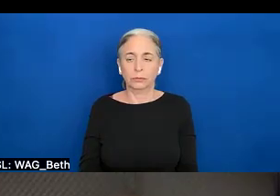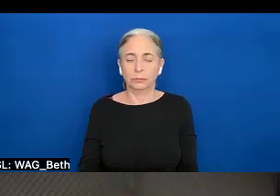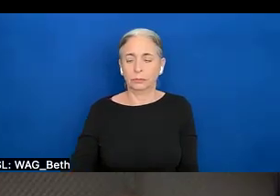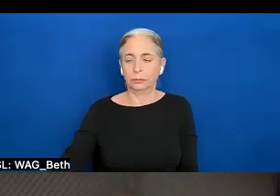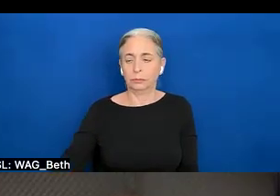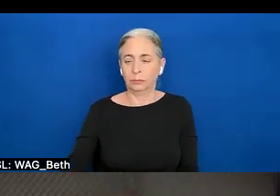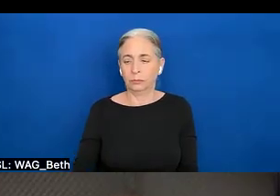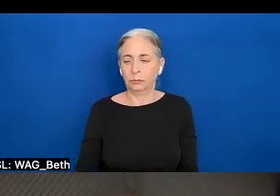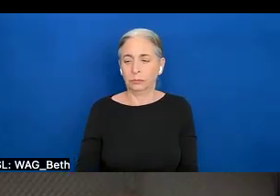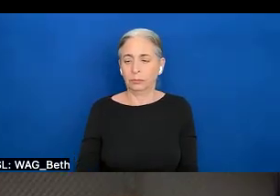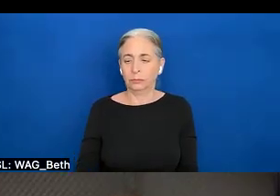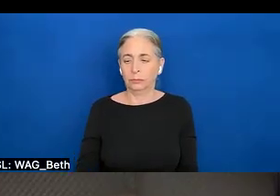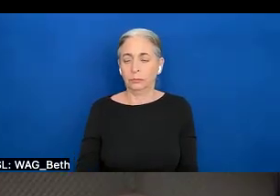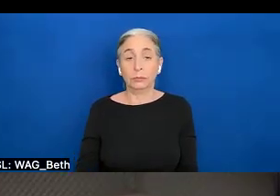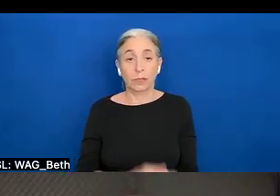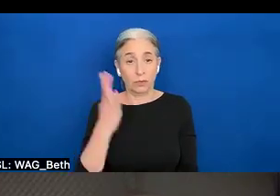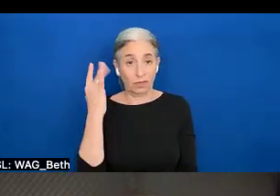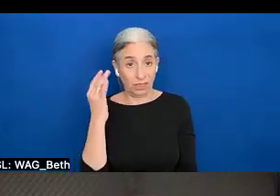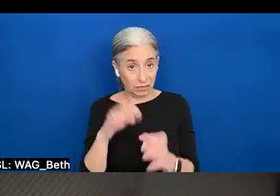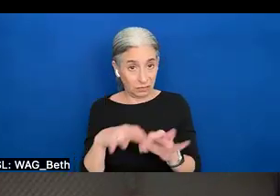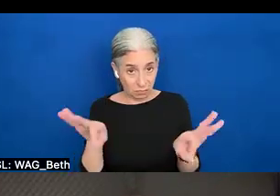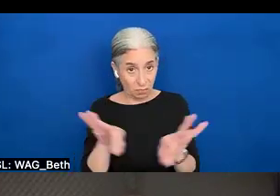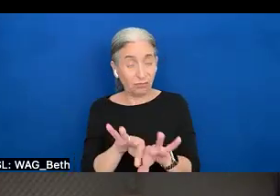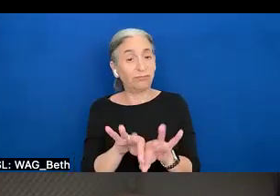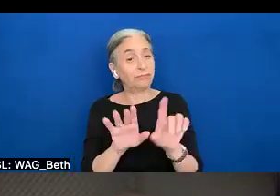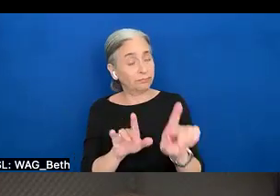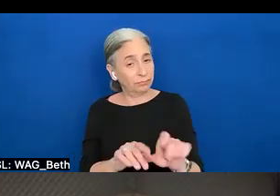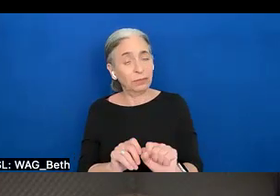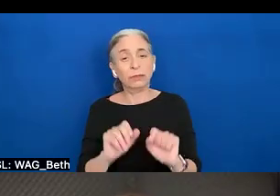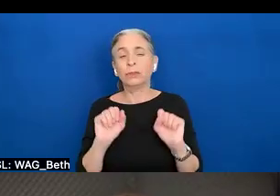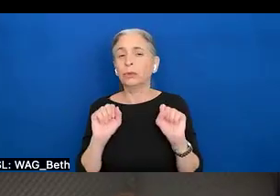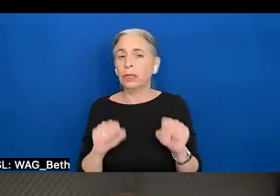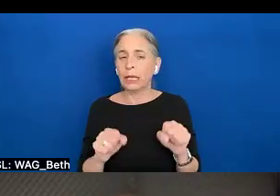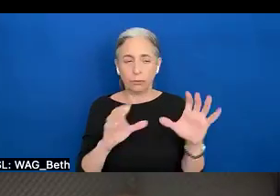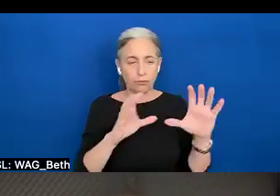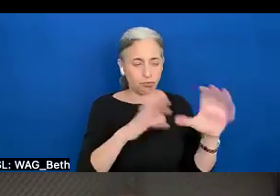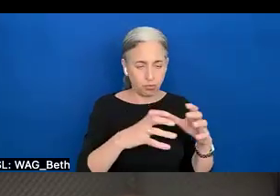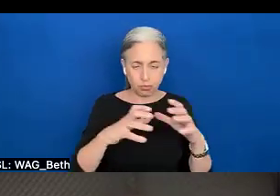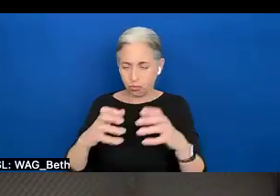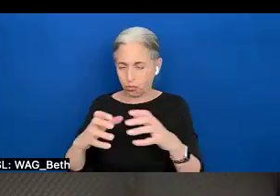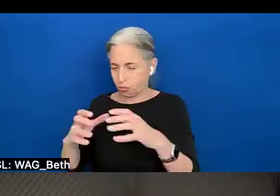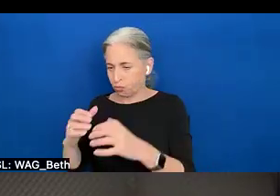you have -- you can group logically the content of the layout.